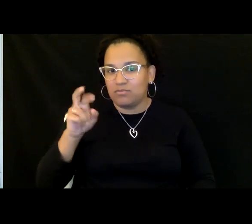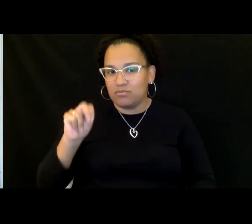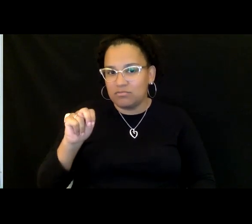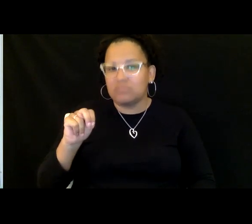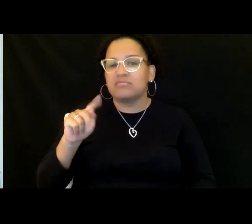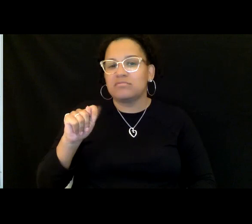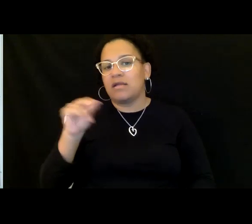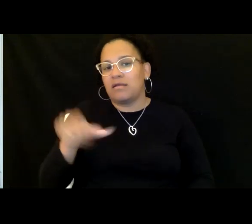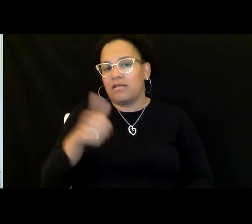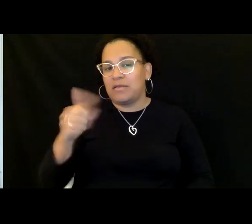heidi andrea restrepo rhodes (she/hers): Thank you tanya.